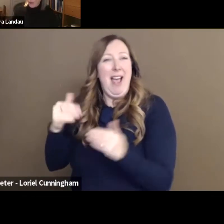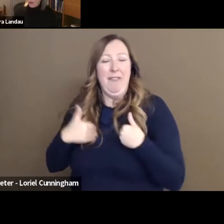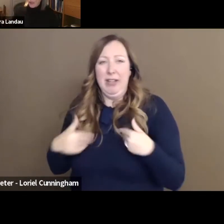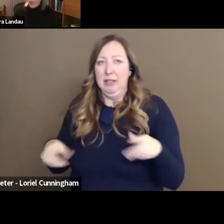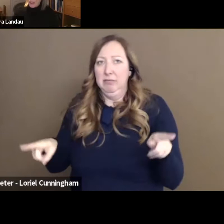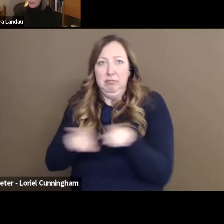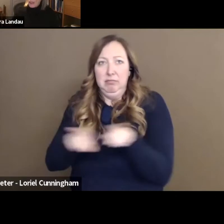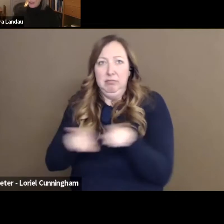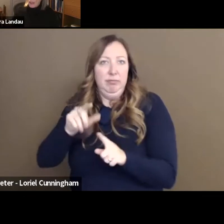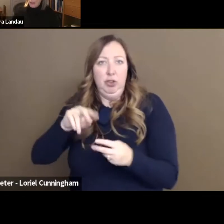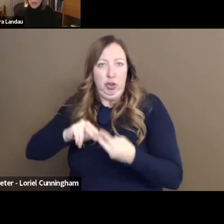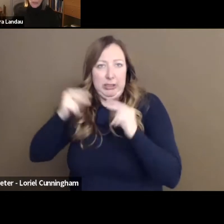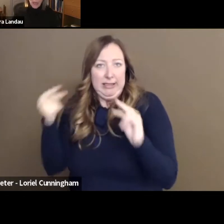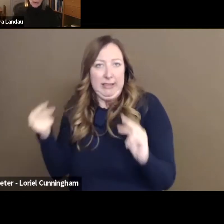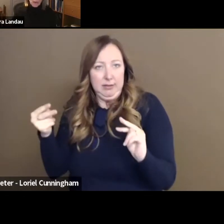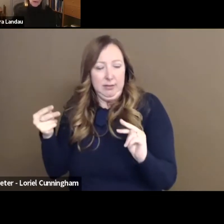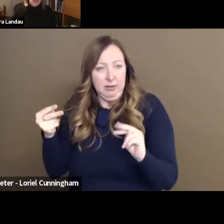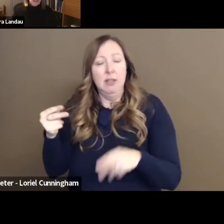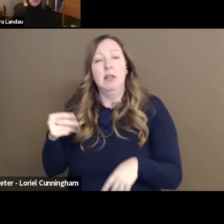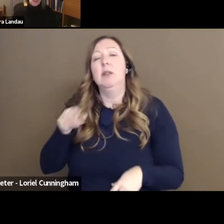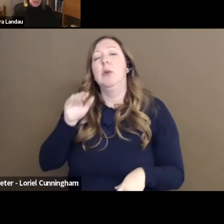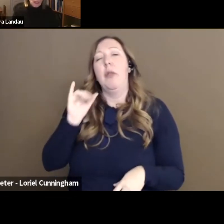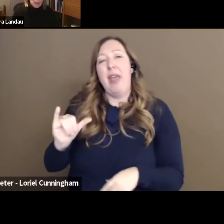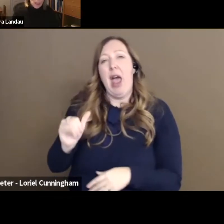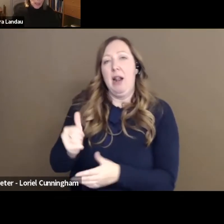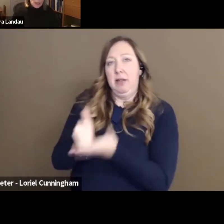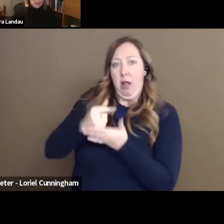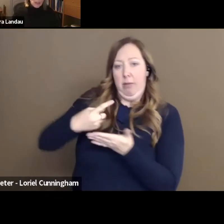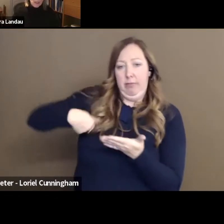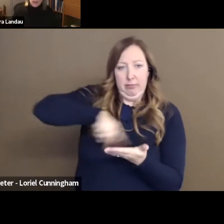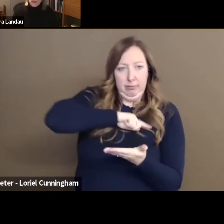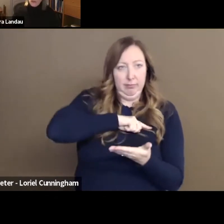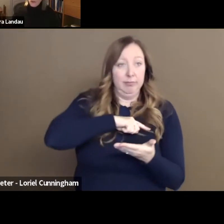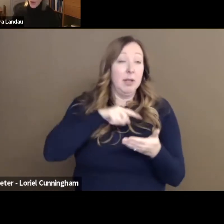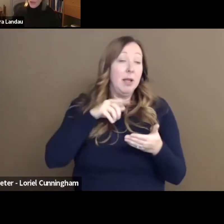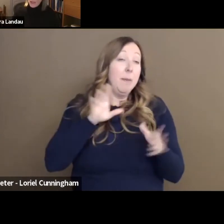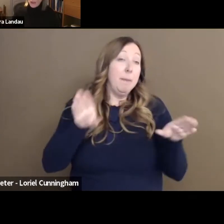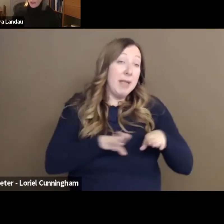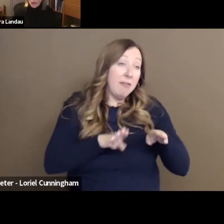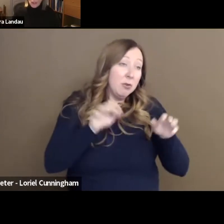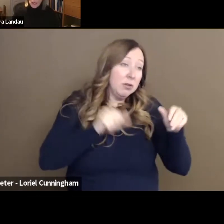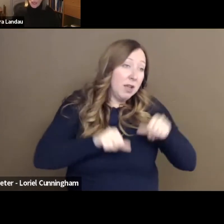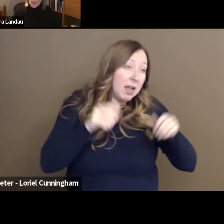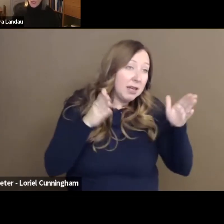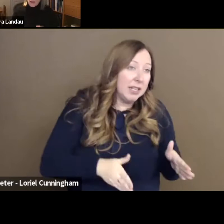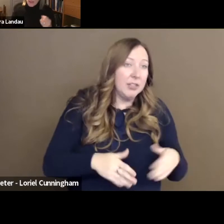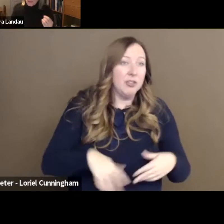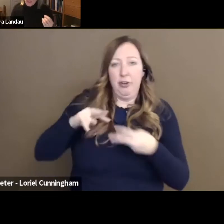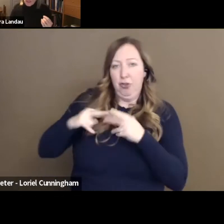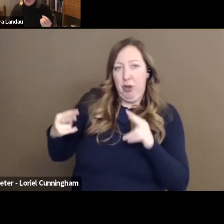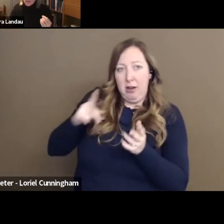geneticists and behavioral uh scientists